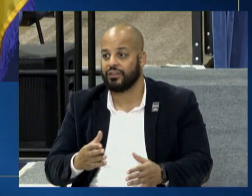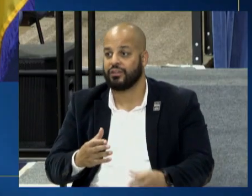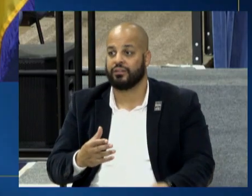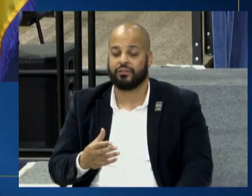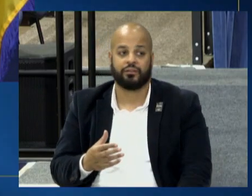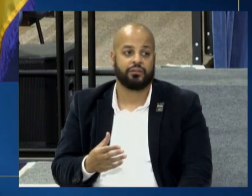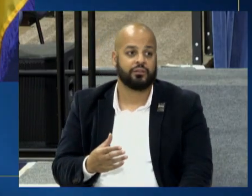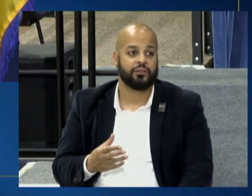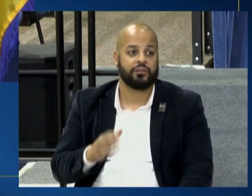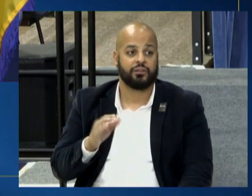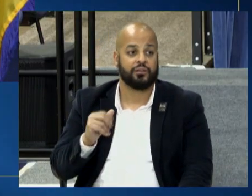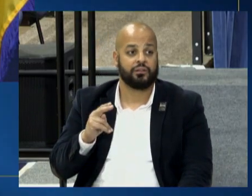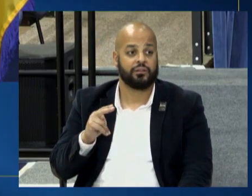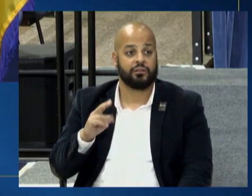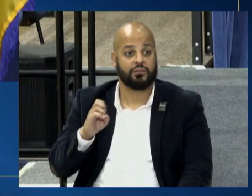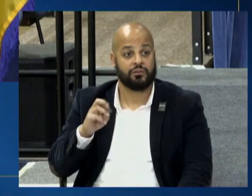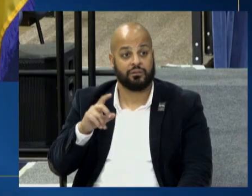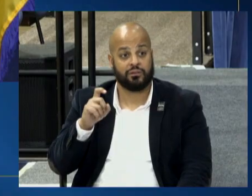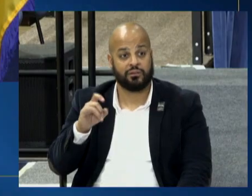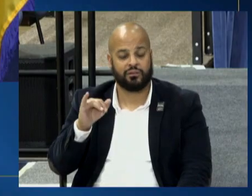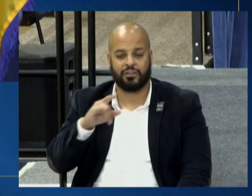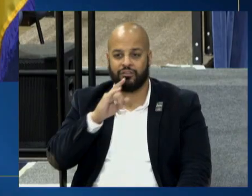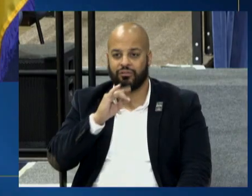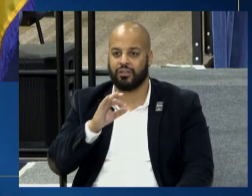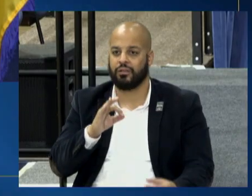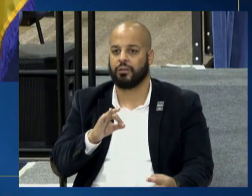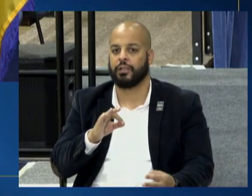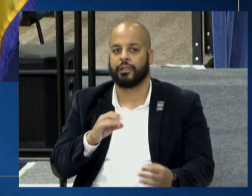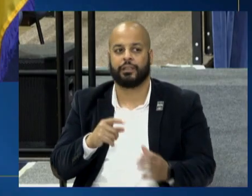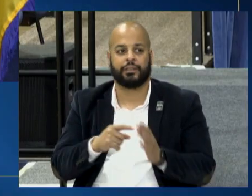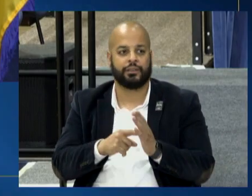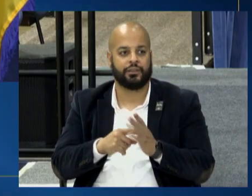CancerX is an excellent example of a public-private partnership that